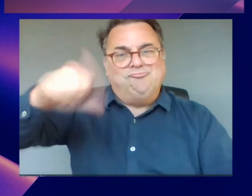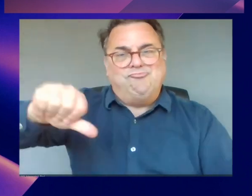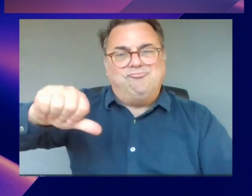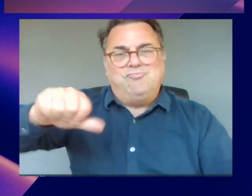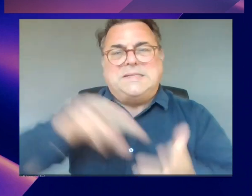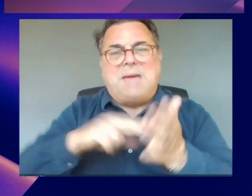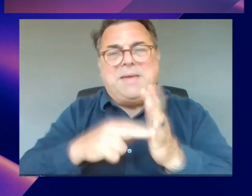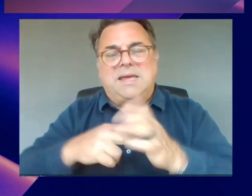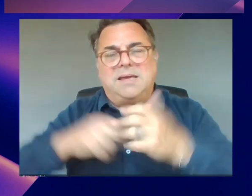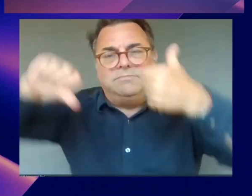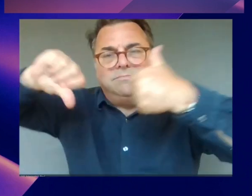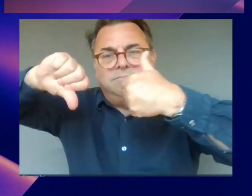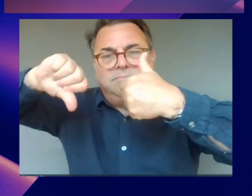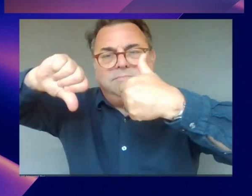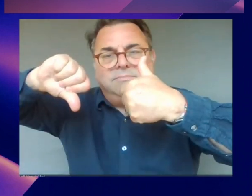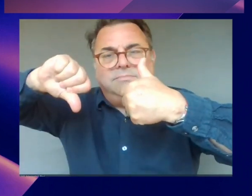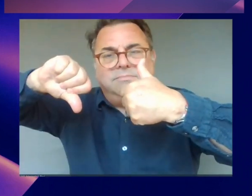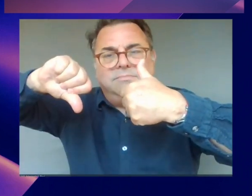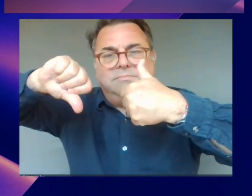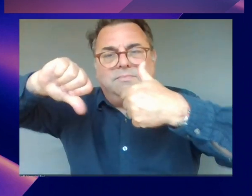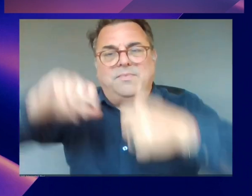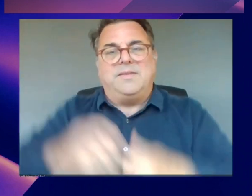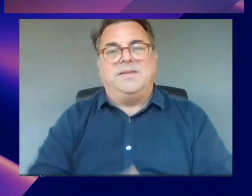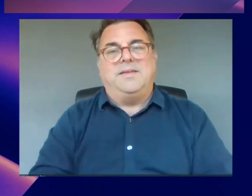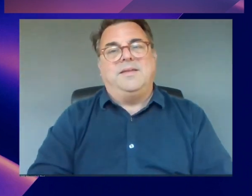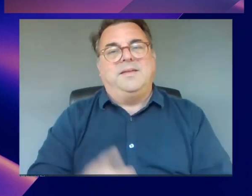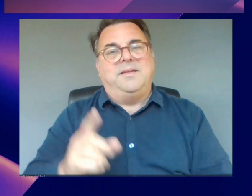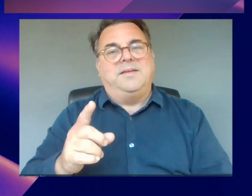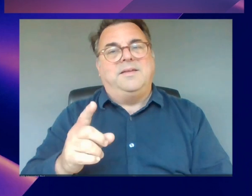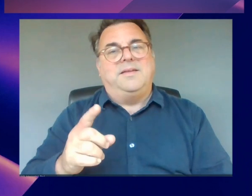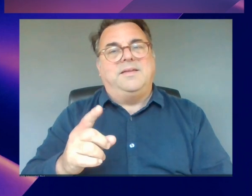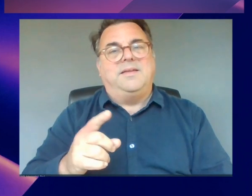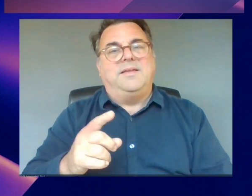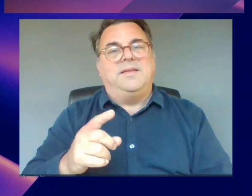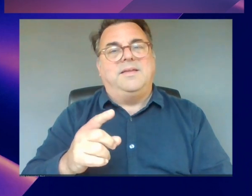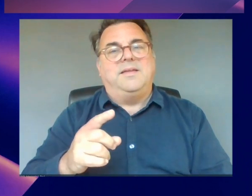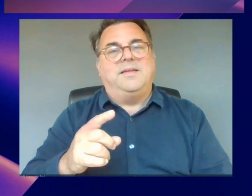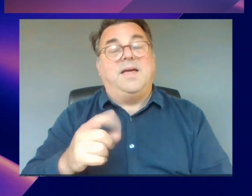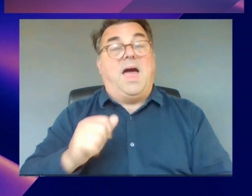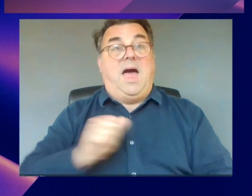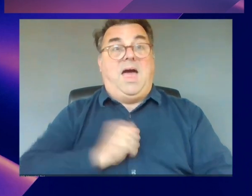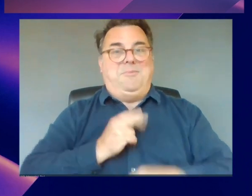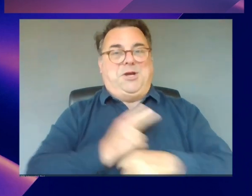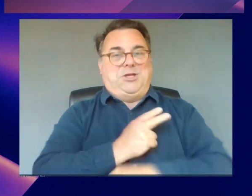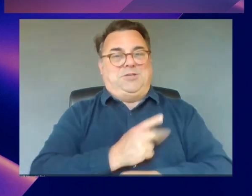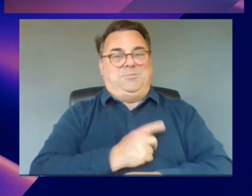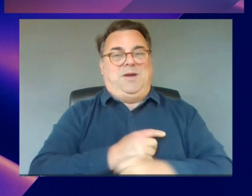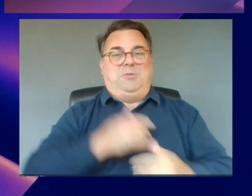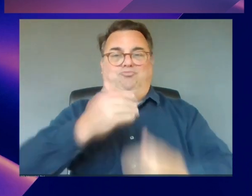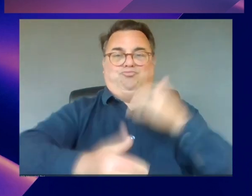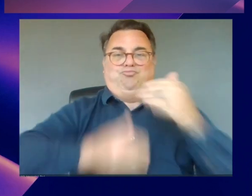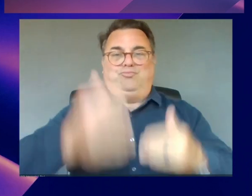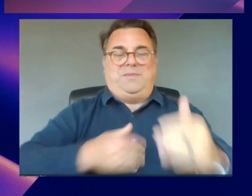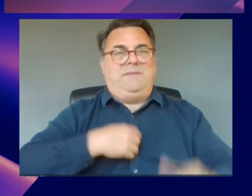So I'm gonna actually think through as a customer right now. And if you think through a like and a dislike